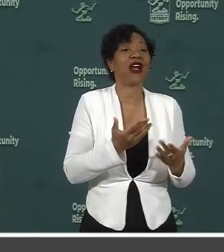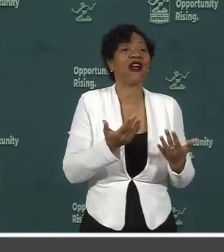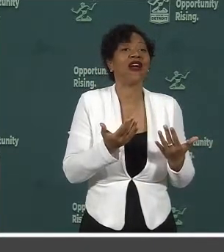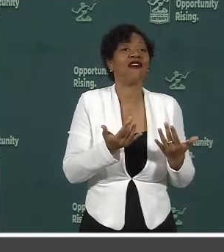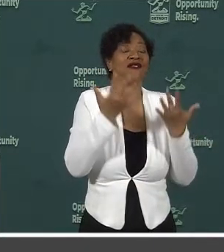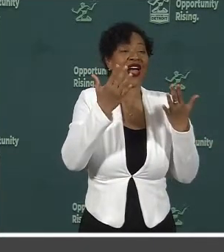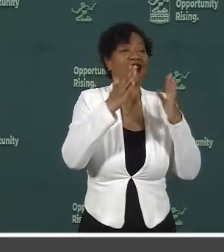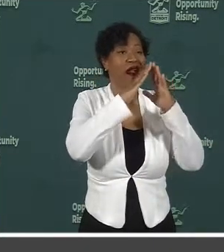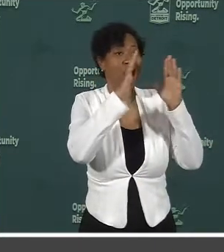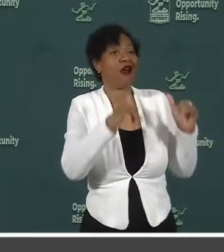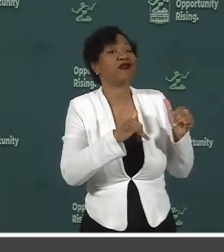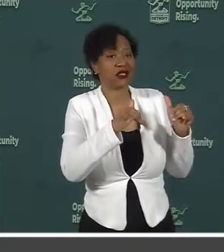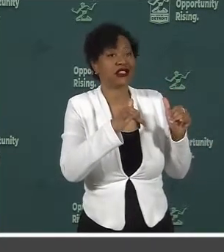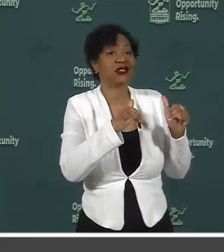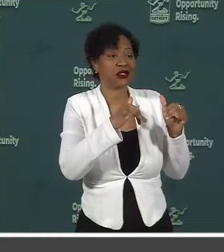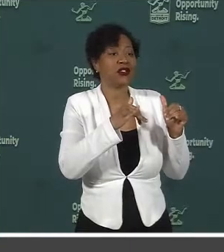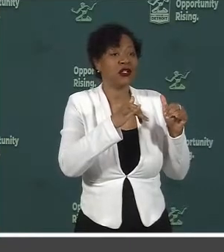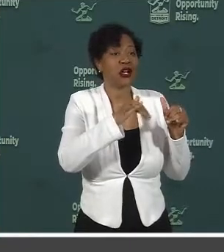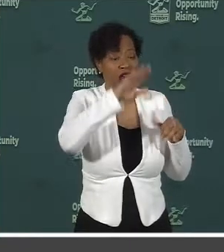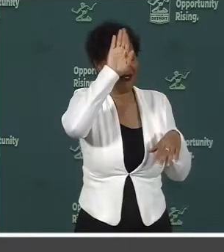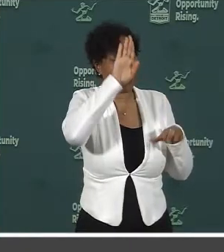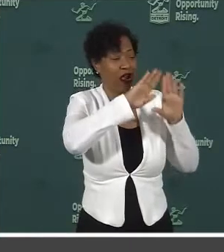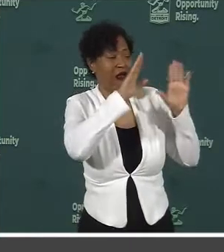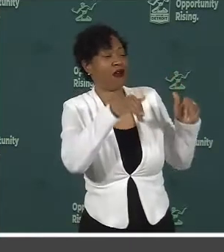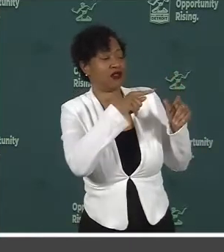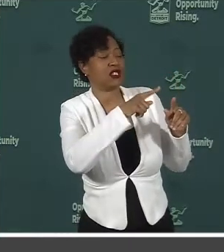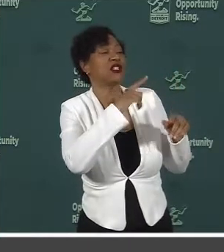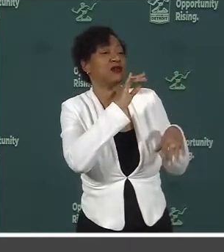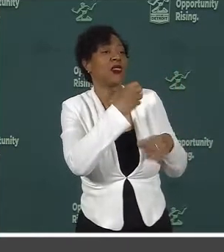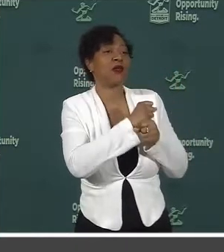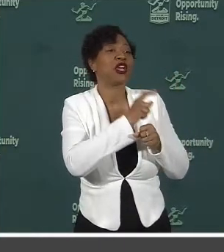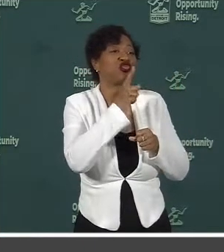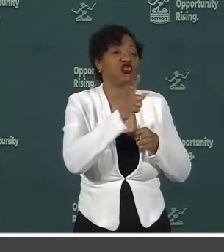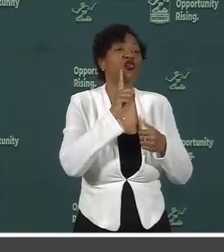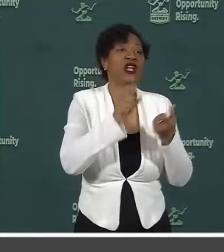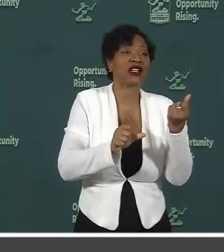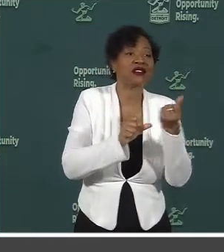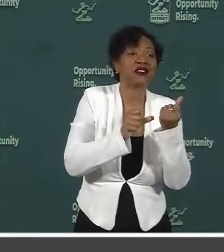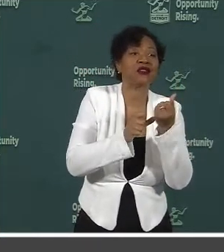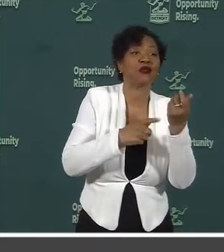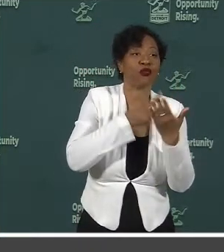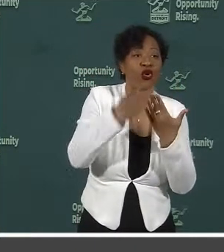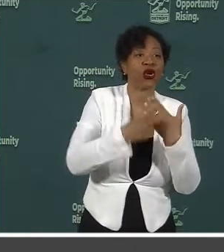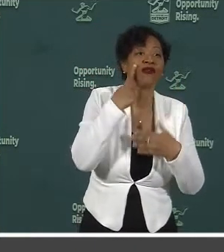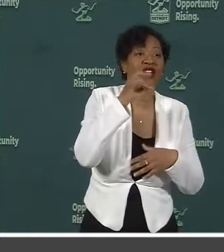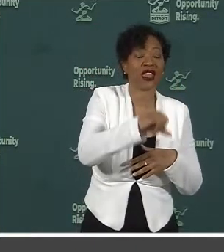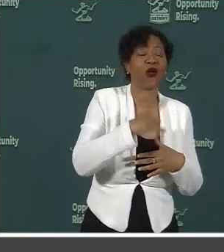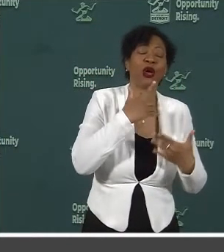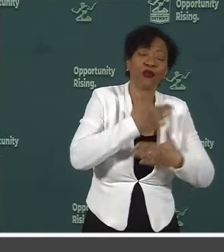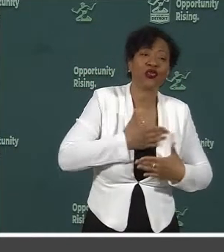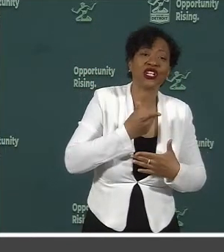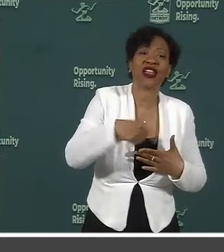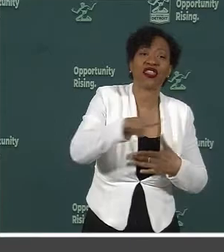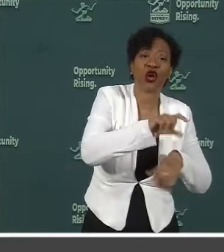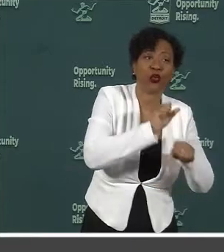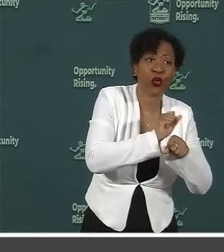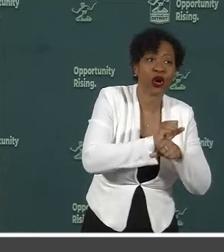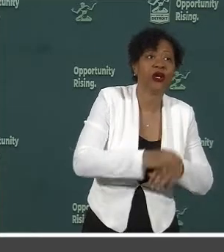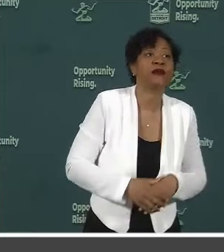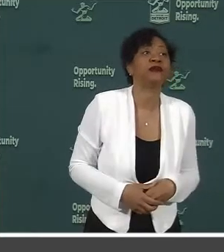EXPAND THE EMPLOYEE ASSISTANCE PROGRAM BUT YOU ARE DEEPLY APPRECIATED BY THE PEOPLE OF THIS CITY I WANT TO SAY THANK